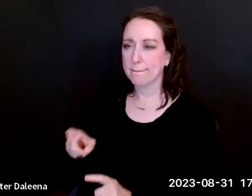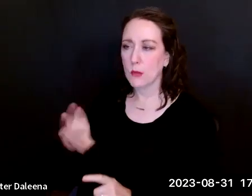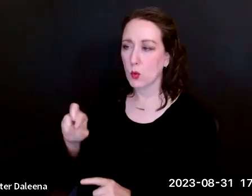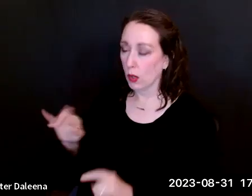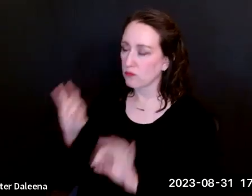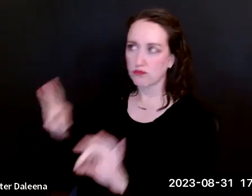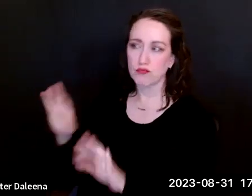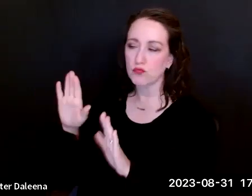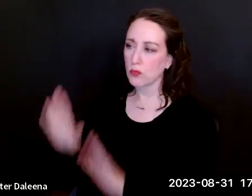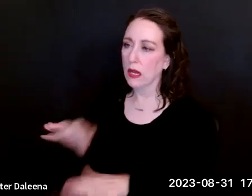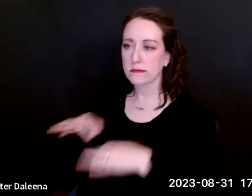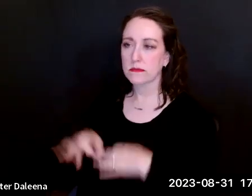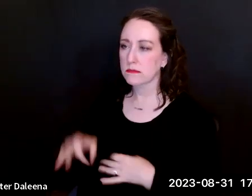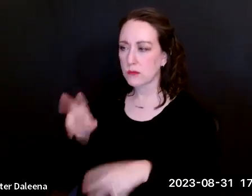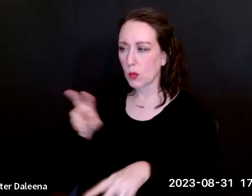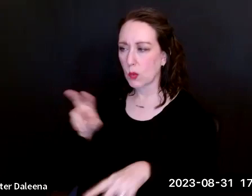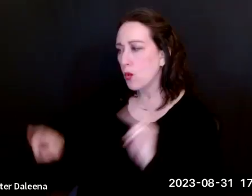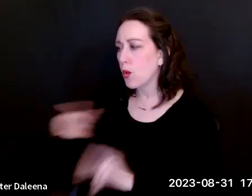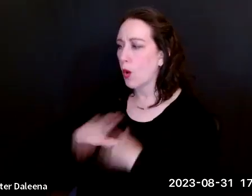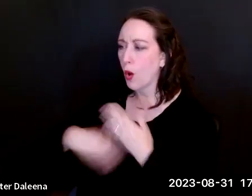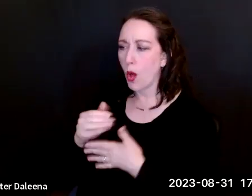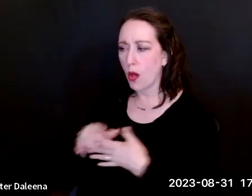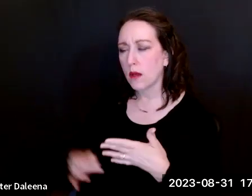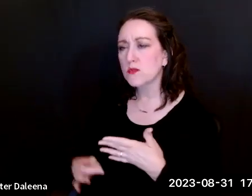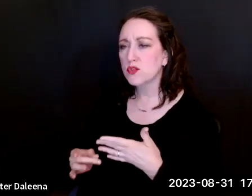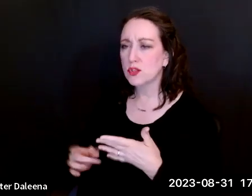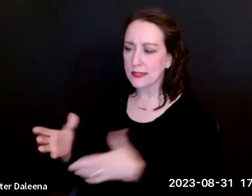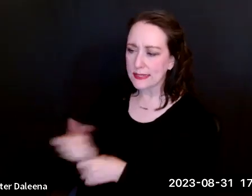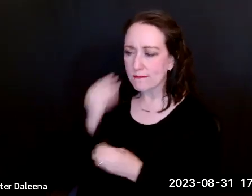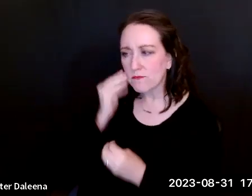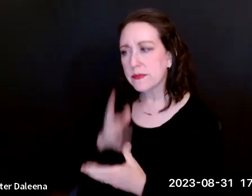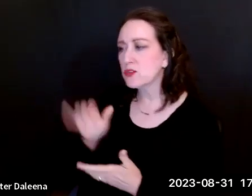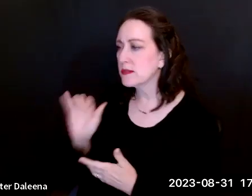explaining that we're looking into all options and gaining information on that one thing we're